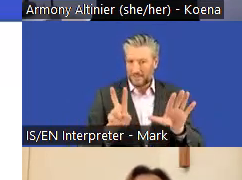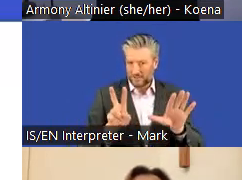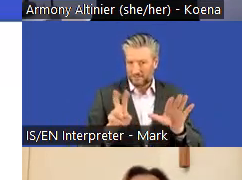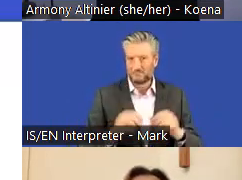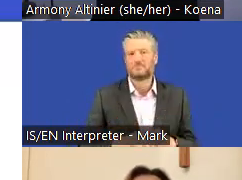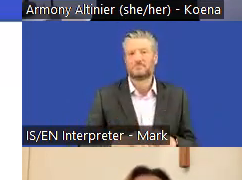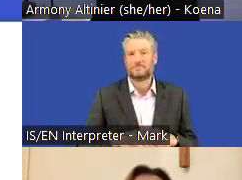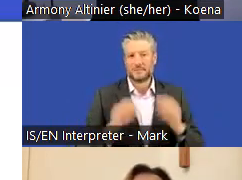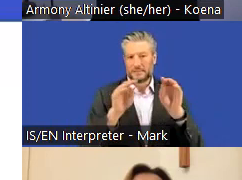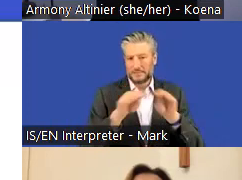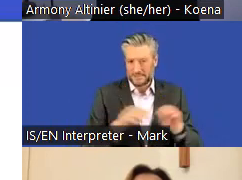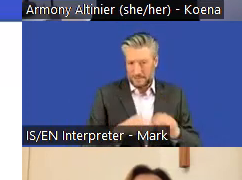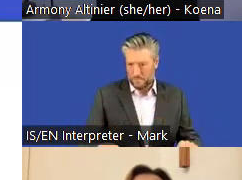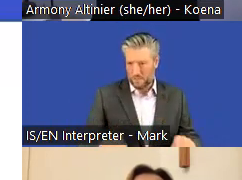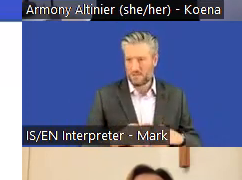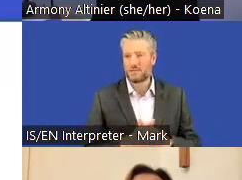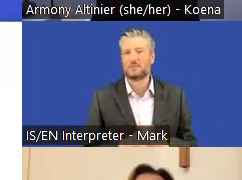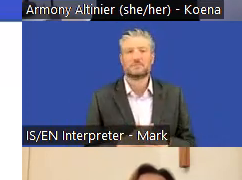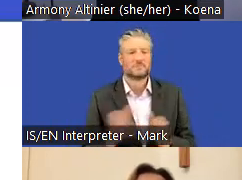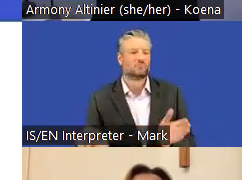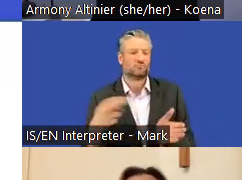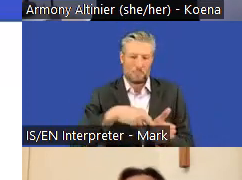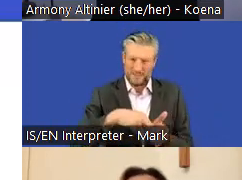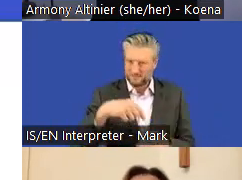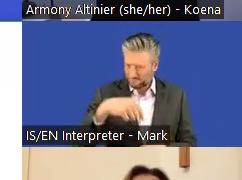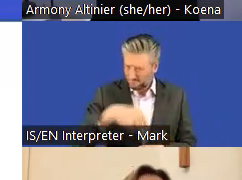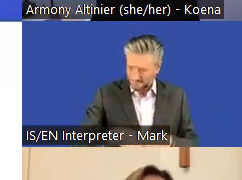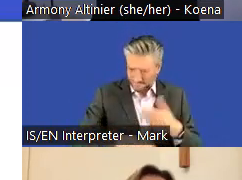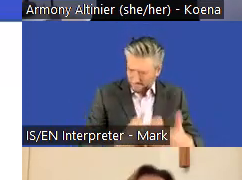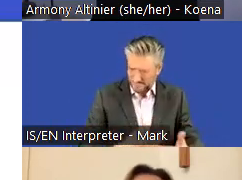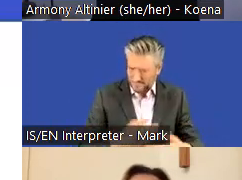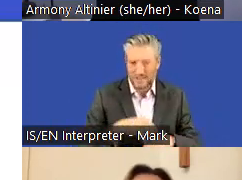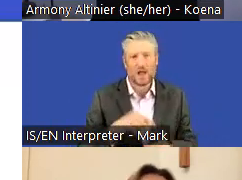You can ask anything you would like about I Double AP, membership benefits, certification,